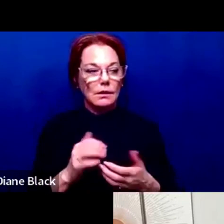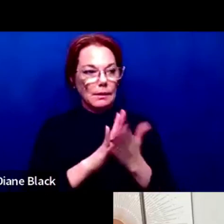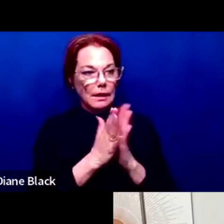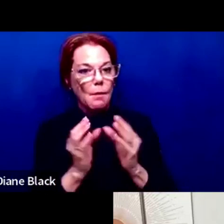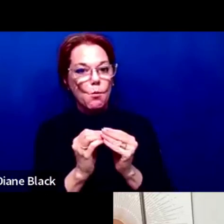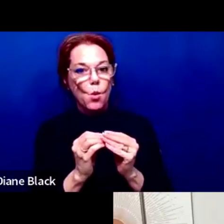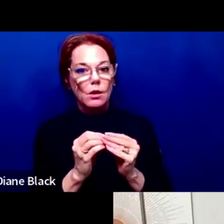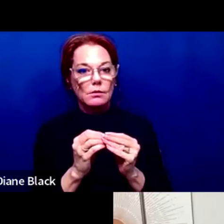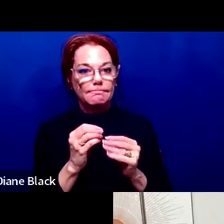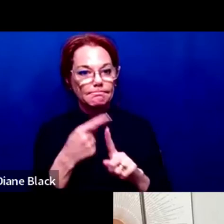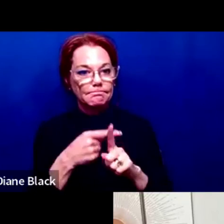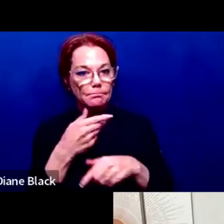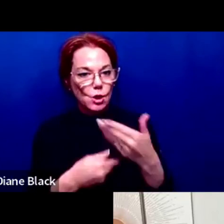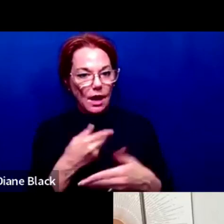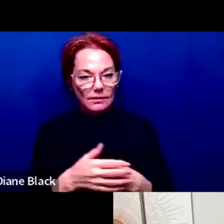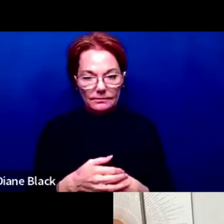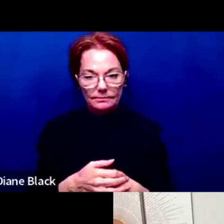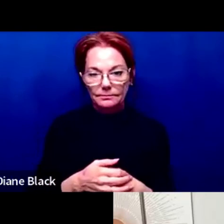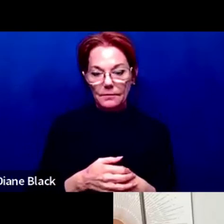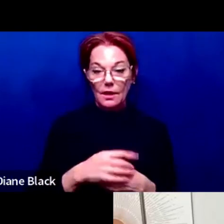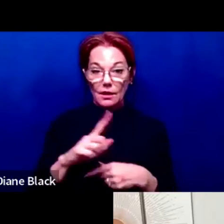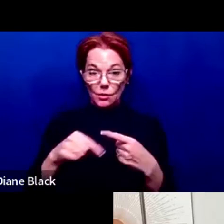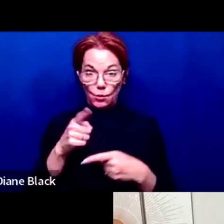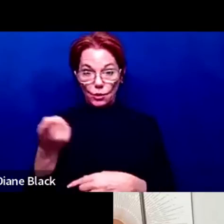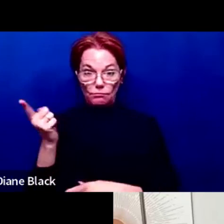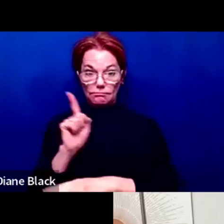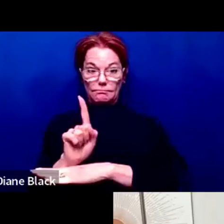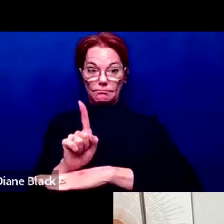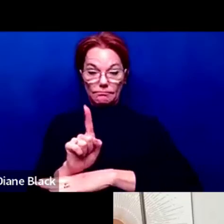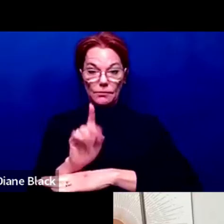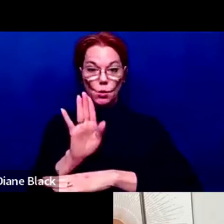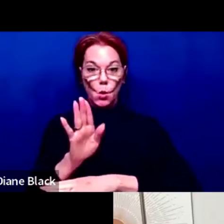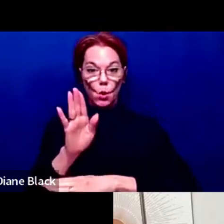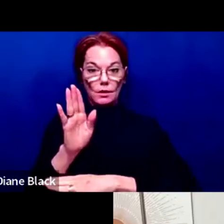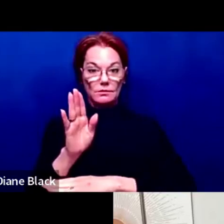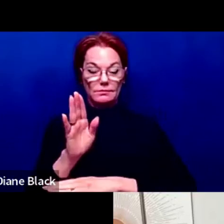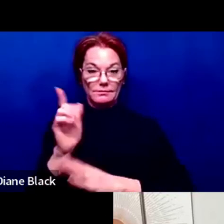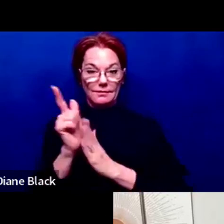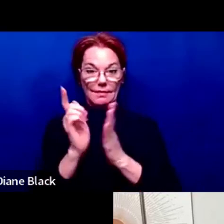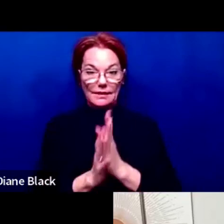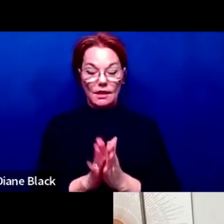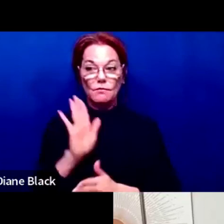When it comes to hear all day and you sit in front of your legislator, I can assure you that when you say your story, he's gonna care more about your